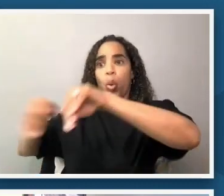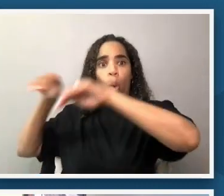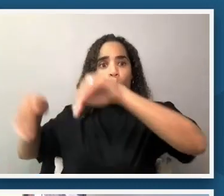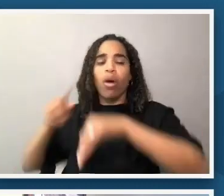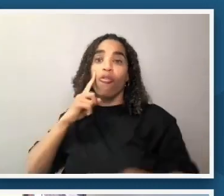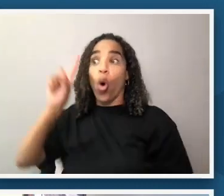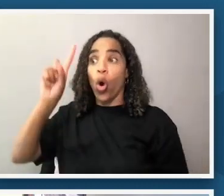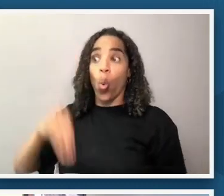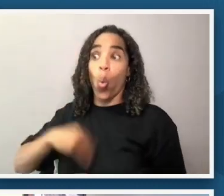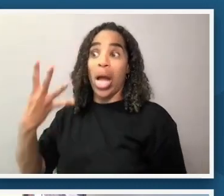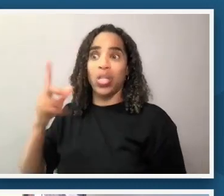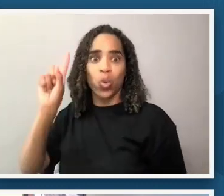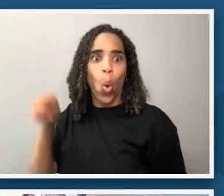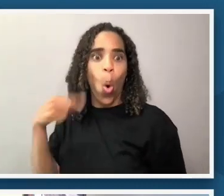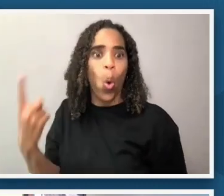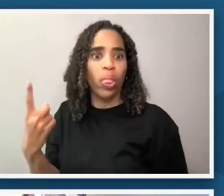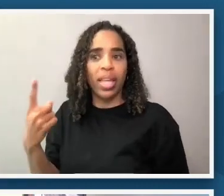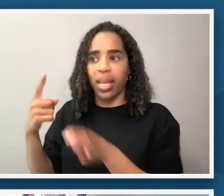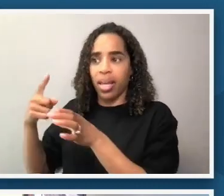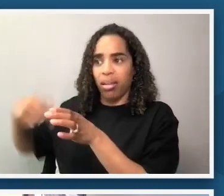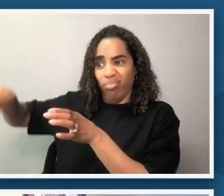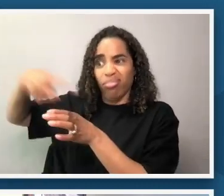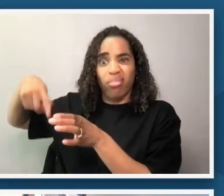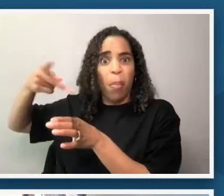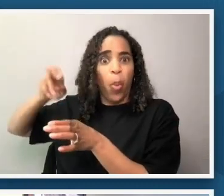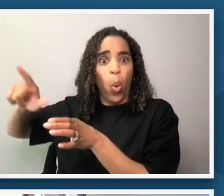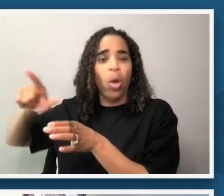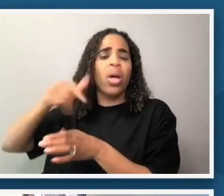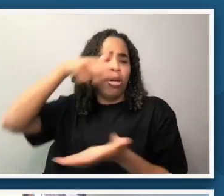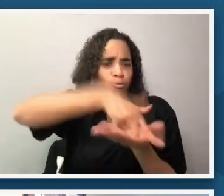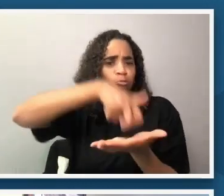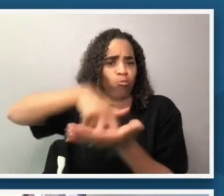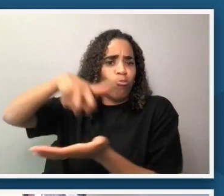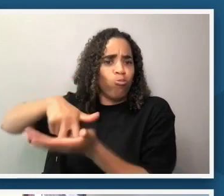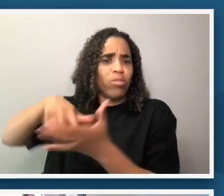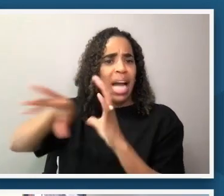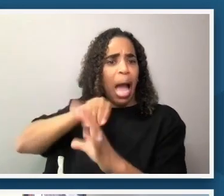so